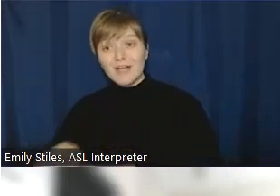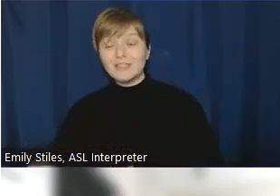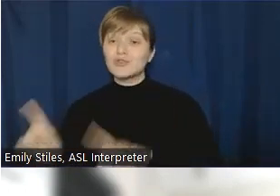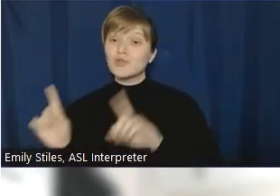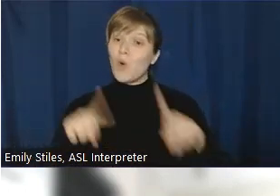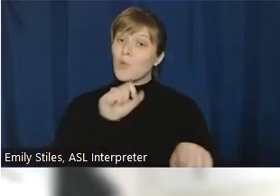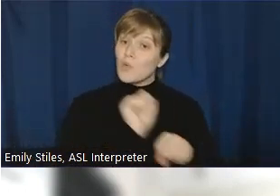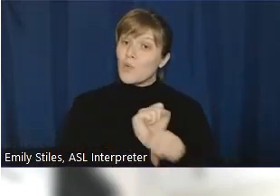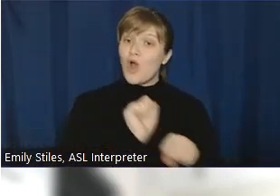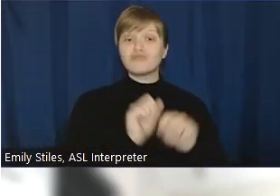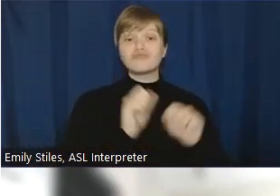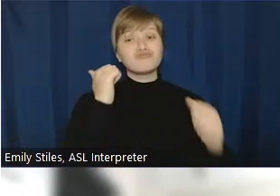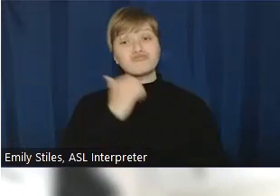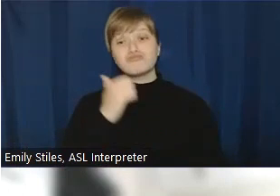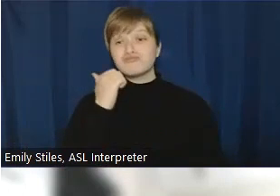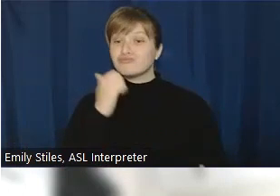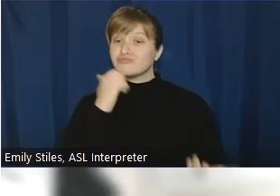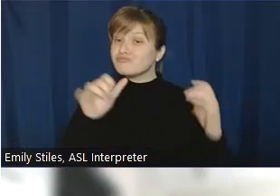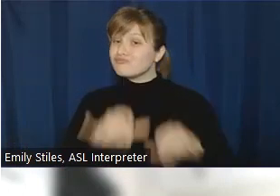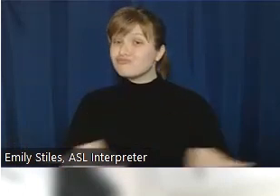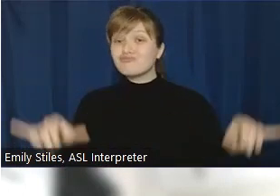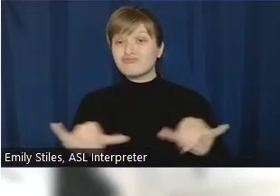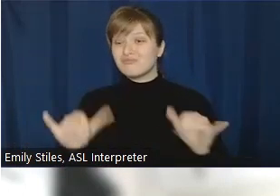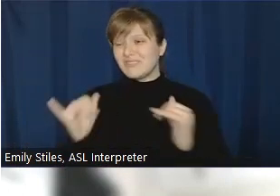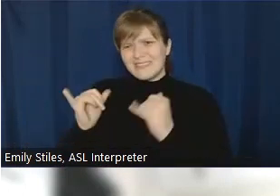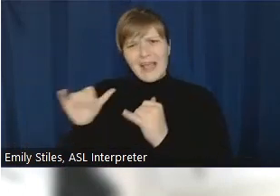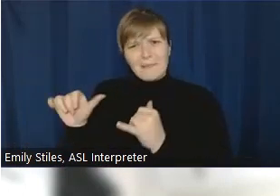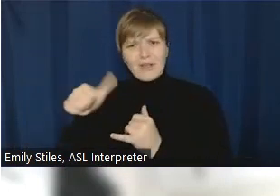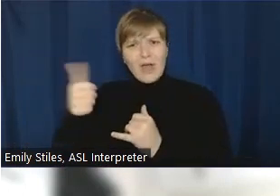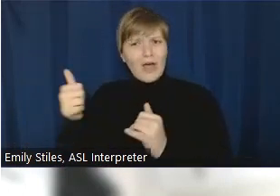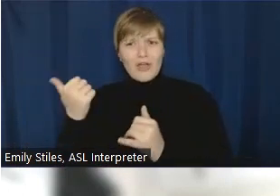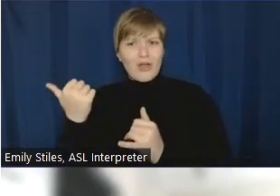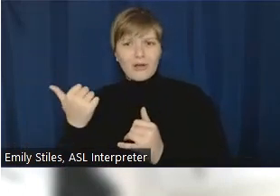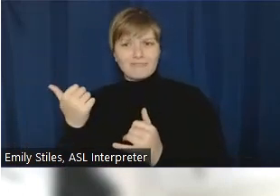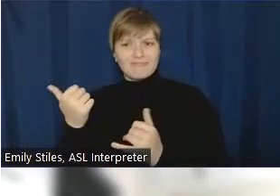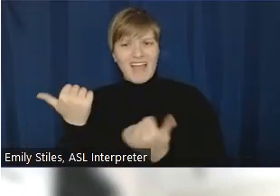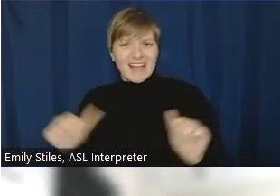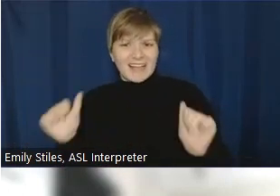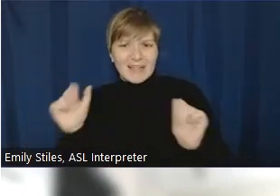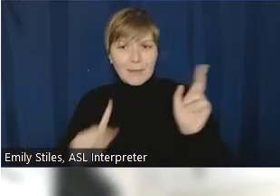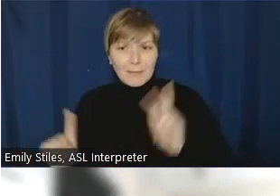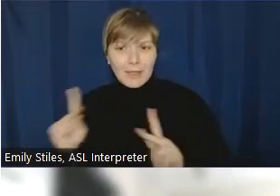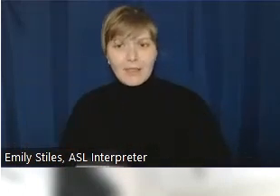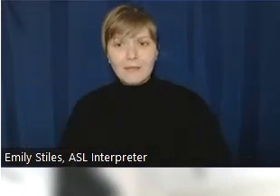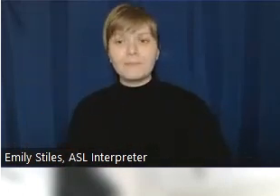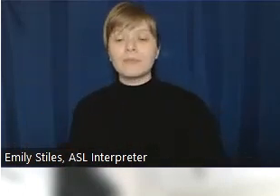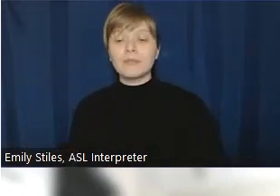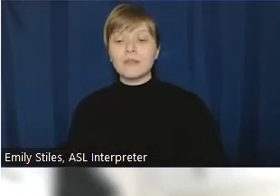a life they want like anybody else. Essentially, reliable and accessible transportation allows